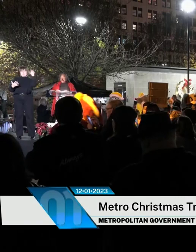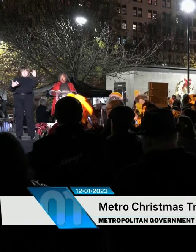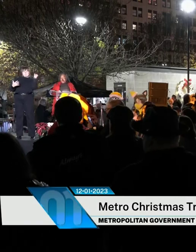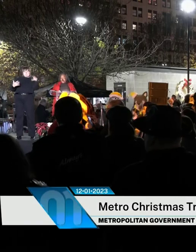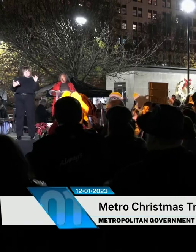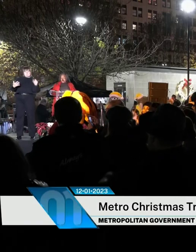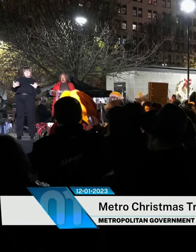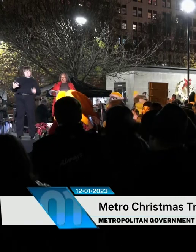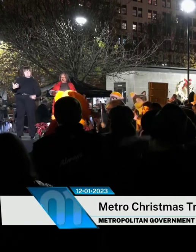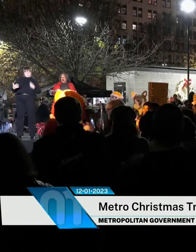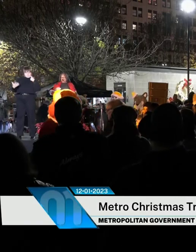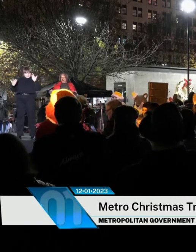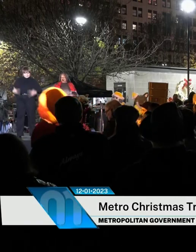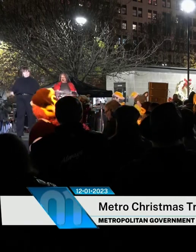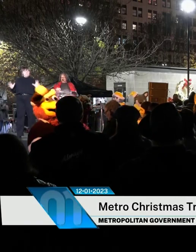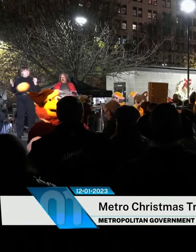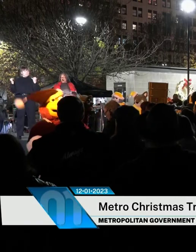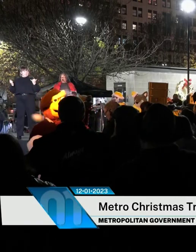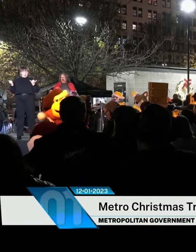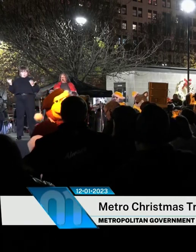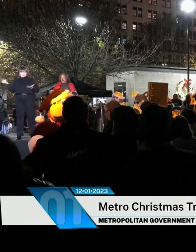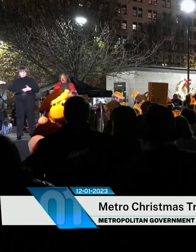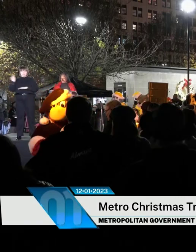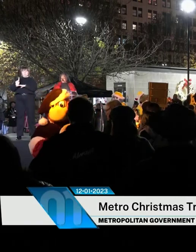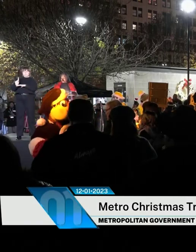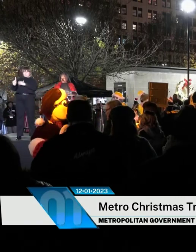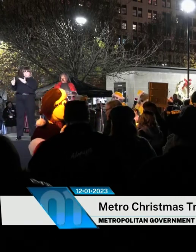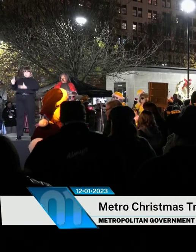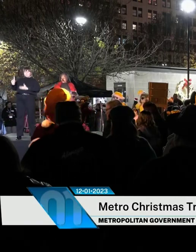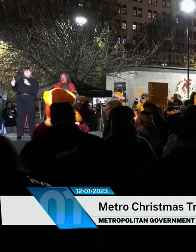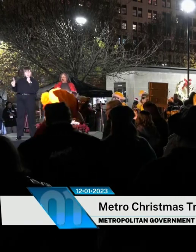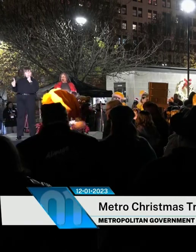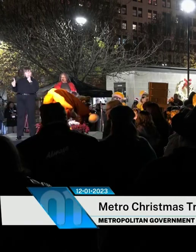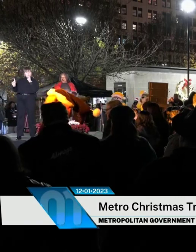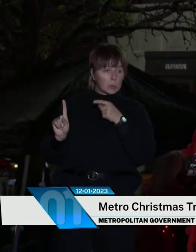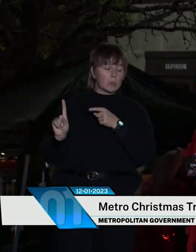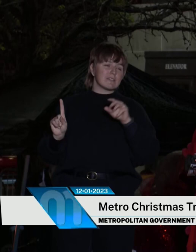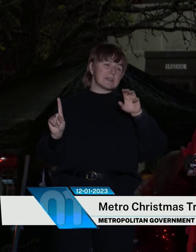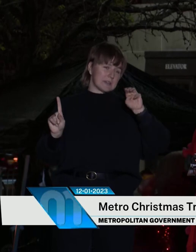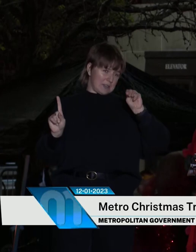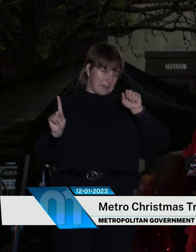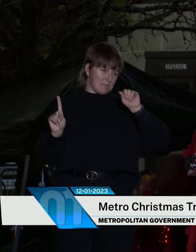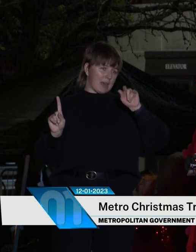APPLAUSE AND NOW I WANT TO BRING